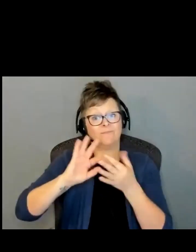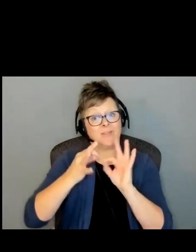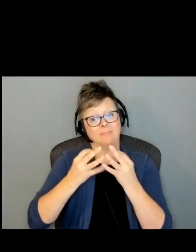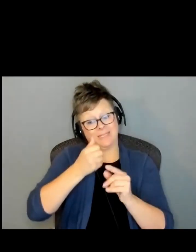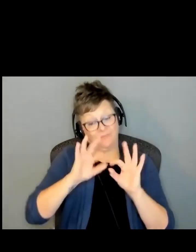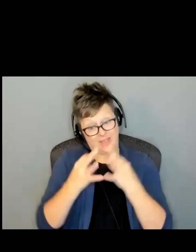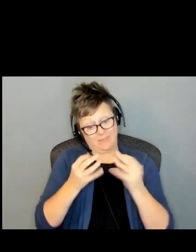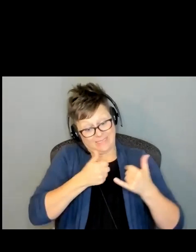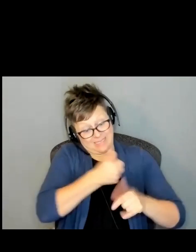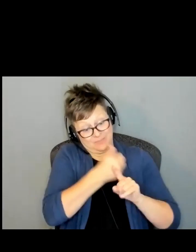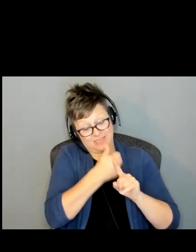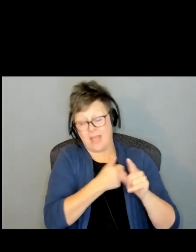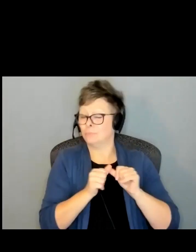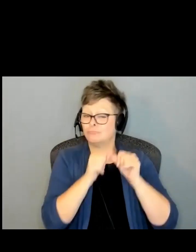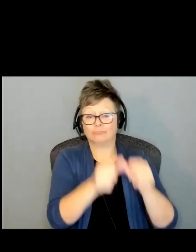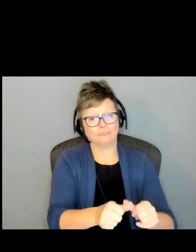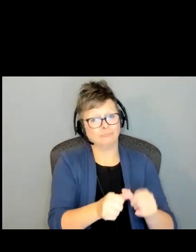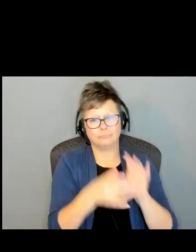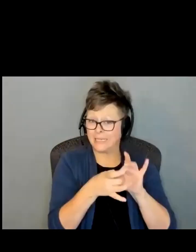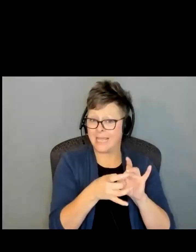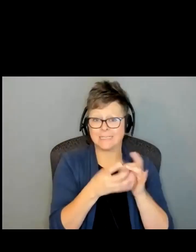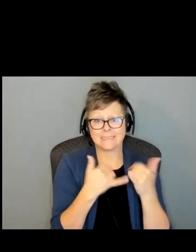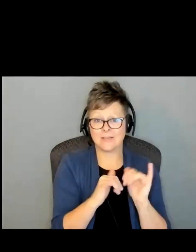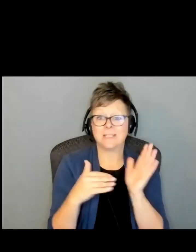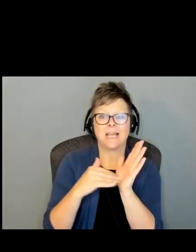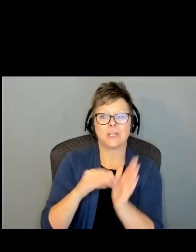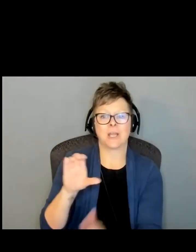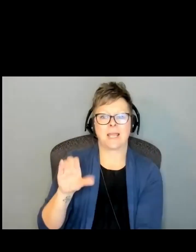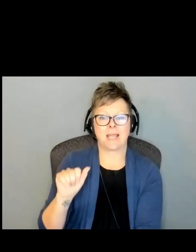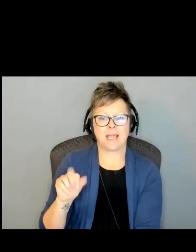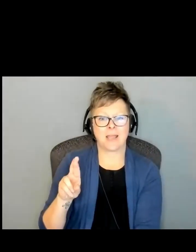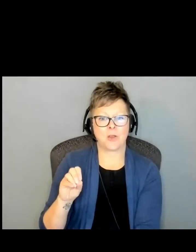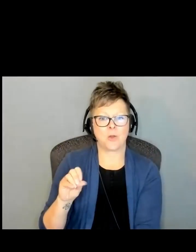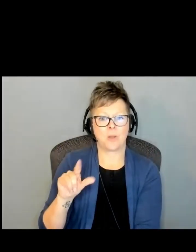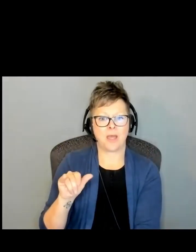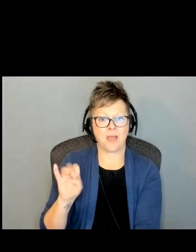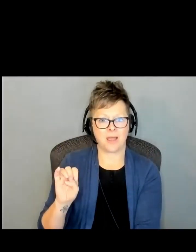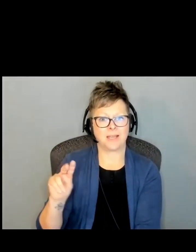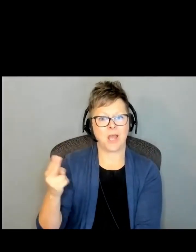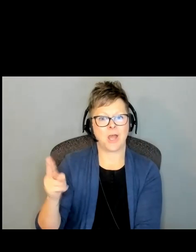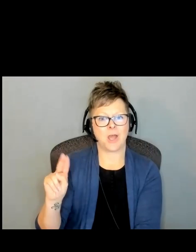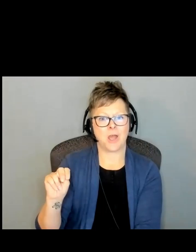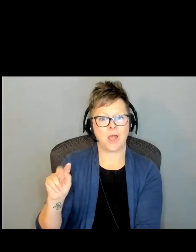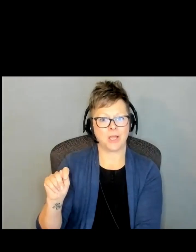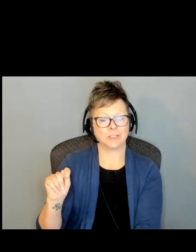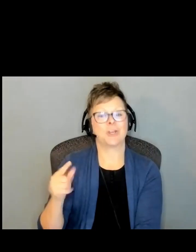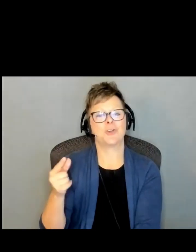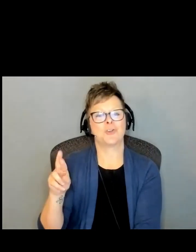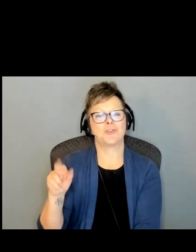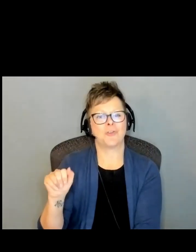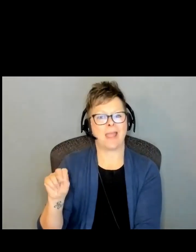I know talking to Doctor Carolyn Hunter at Grandview, you hear stories, and also Doctor